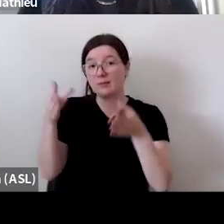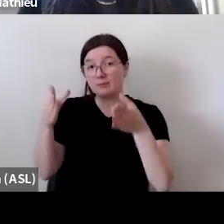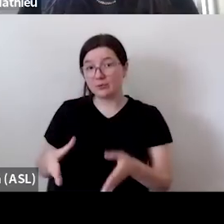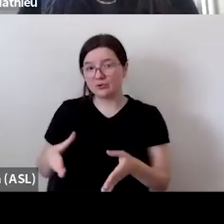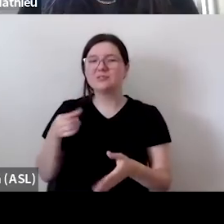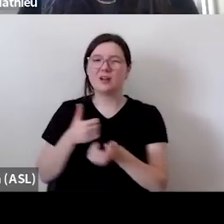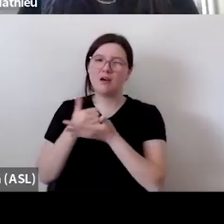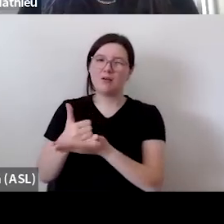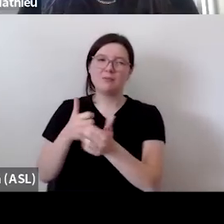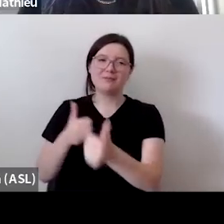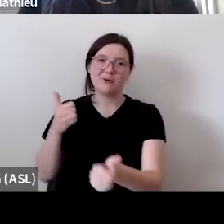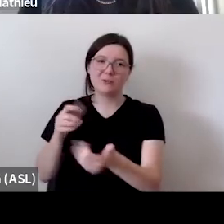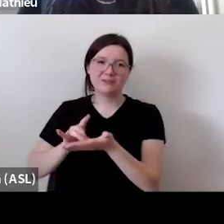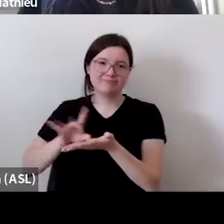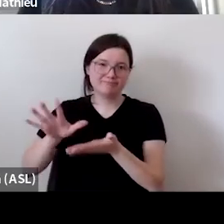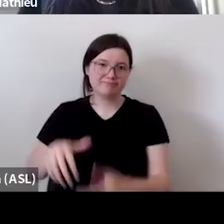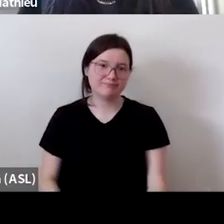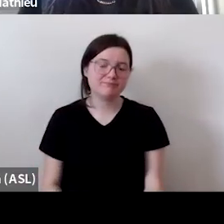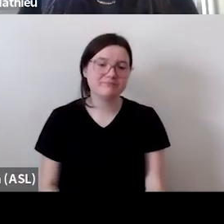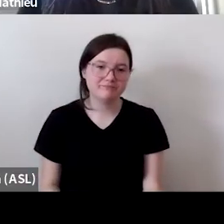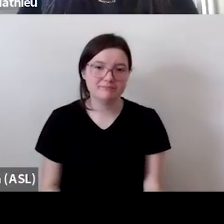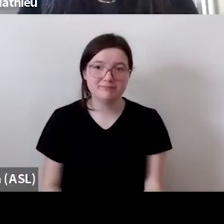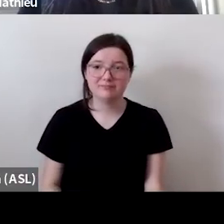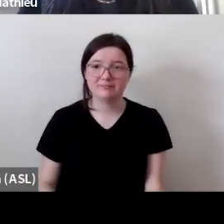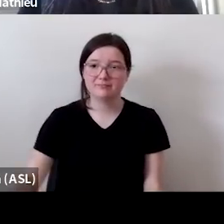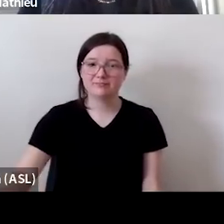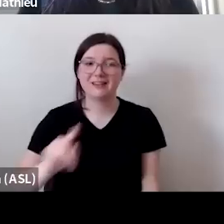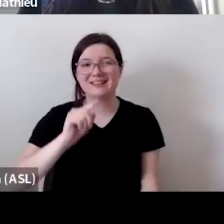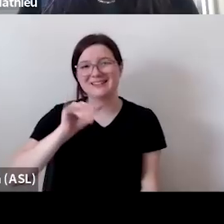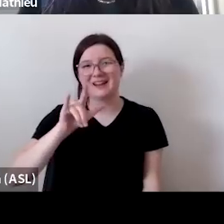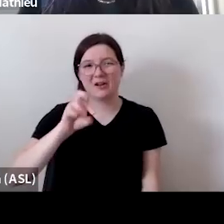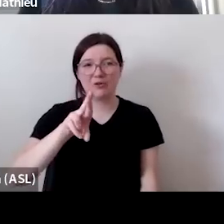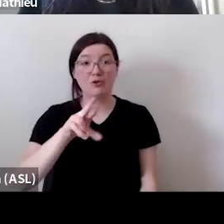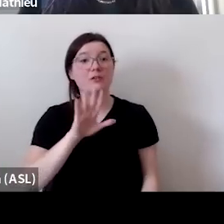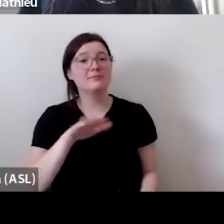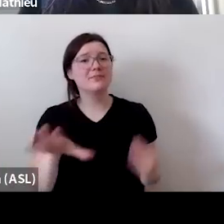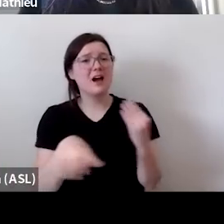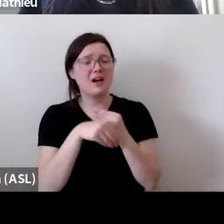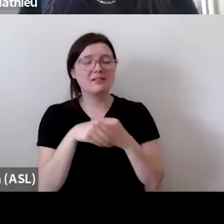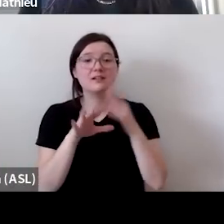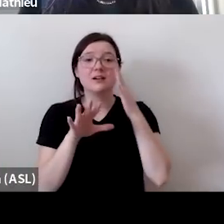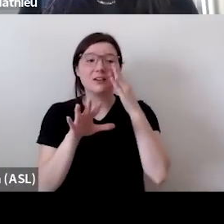Great. Thank you. - Can I add something too? Yeah. - I would also say too, from like a landlord's perspective